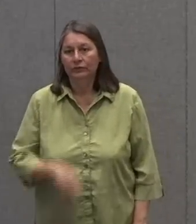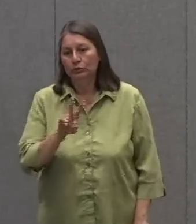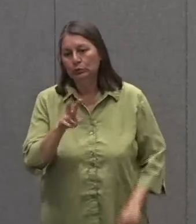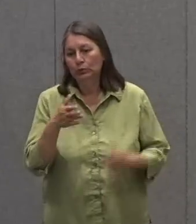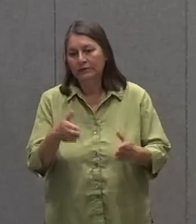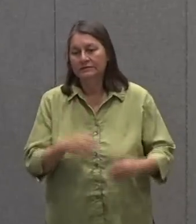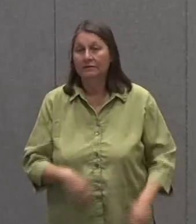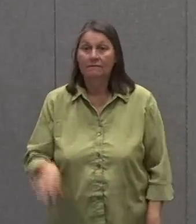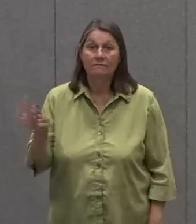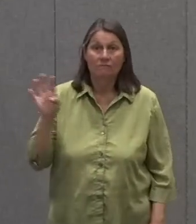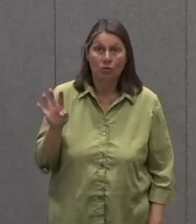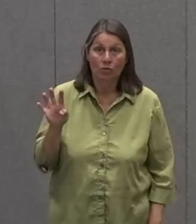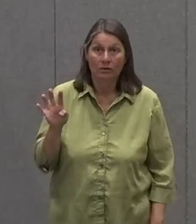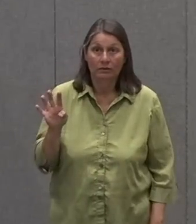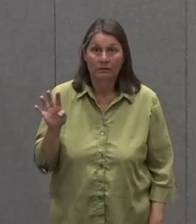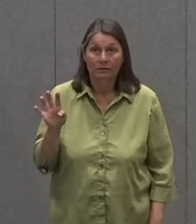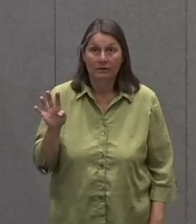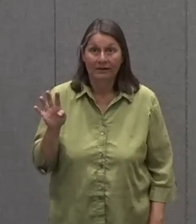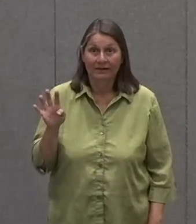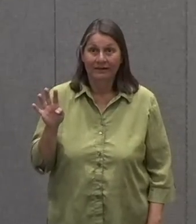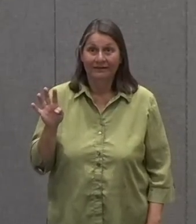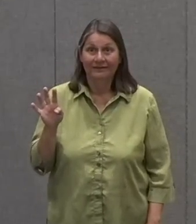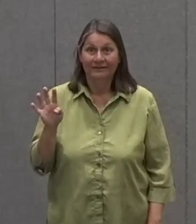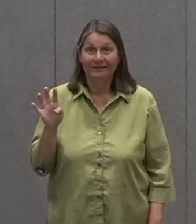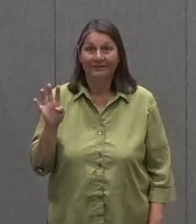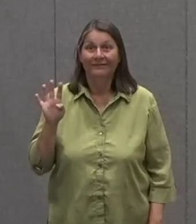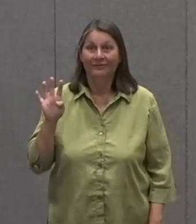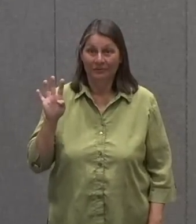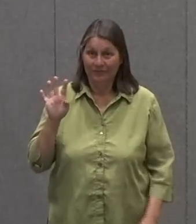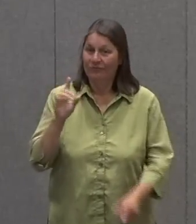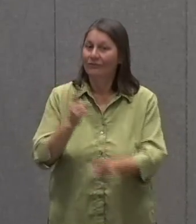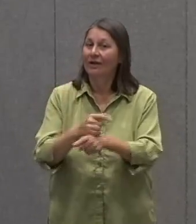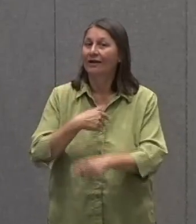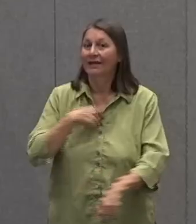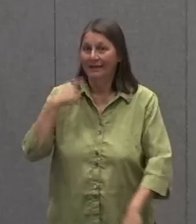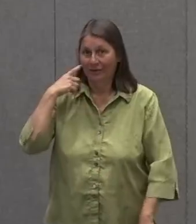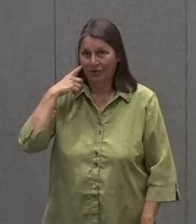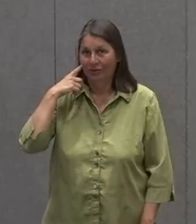How about four? Right, I'm hearing it, I'm hearing you.